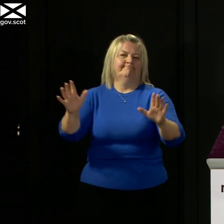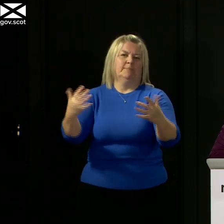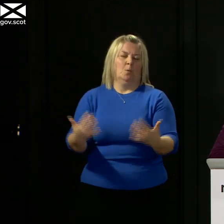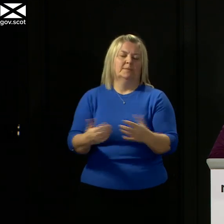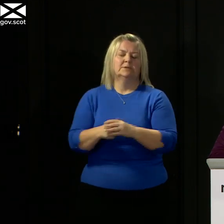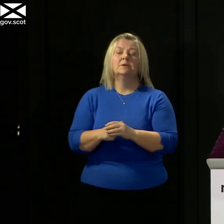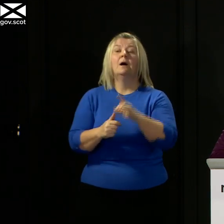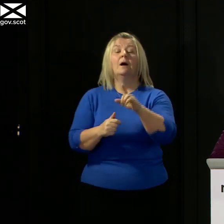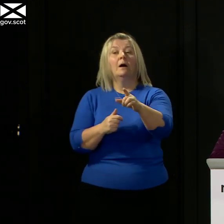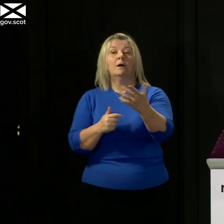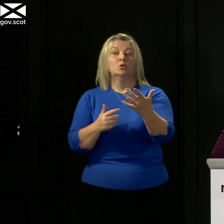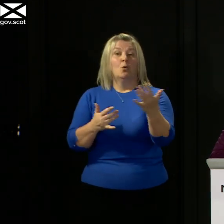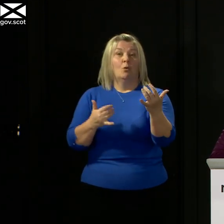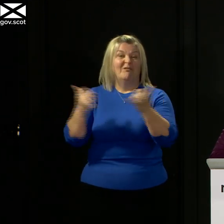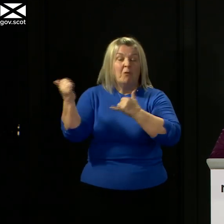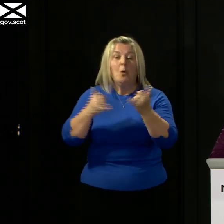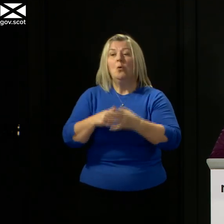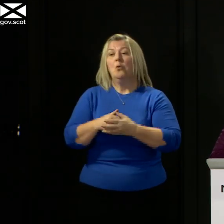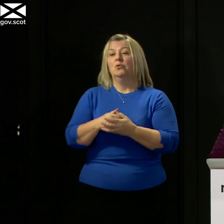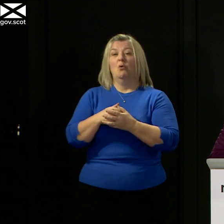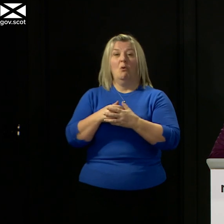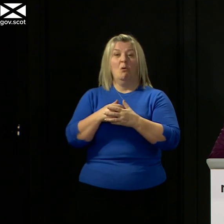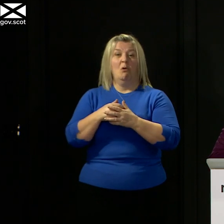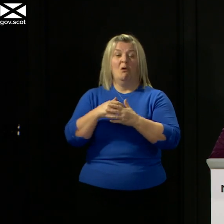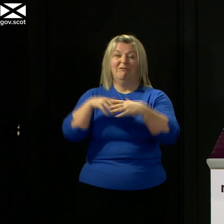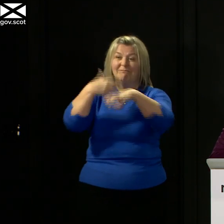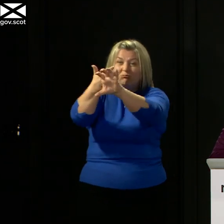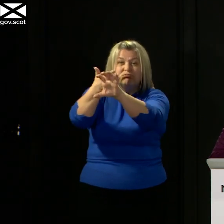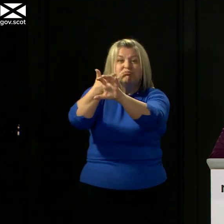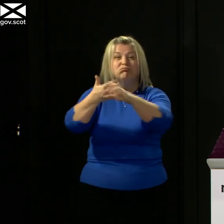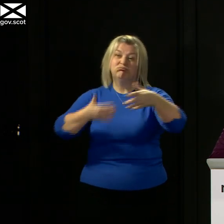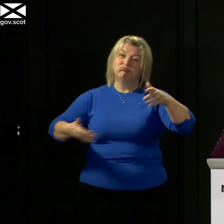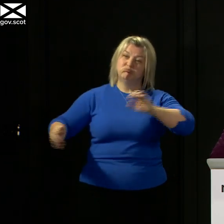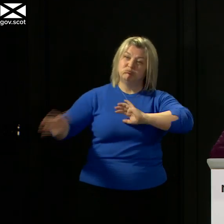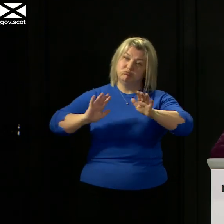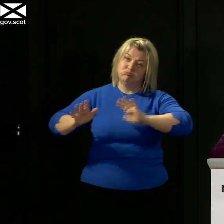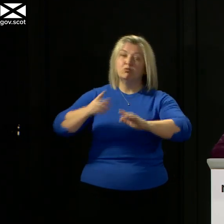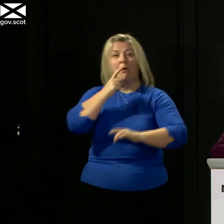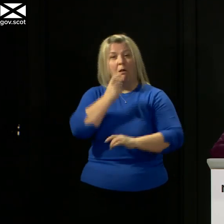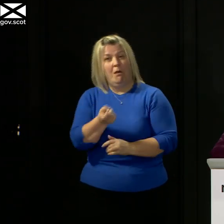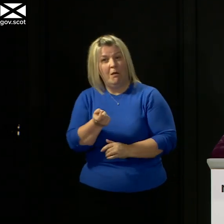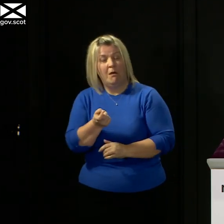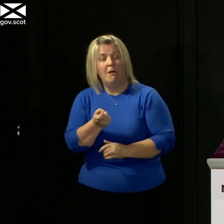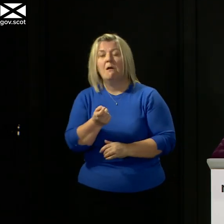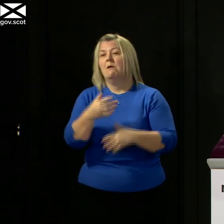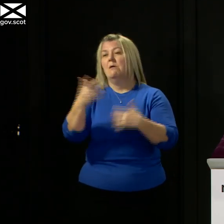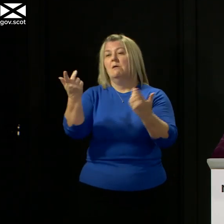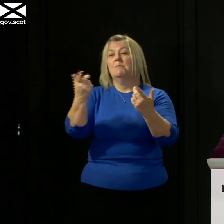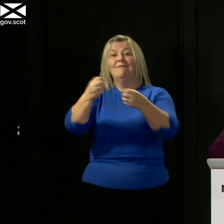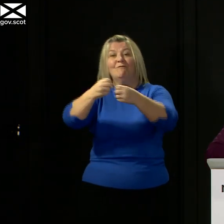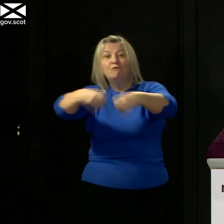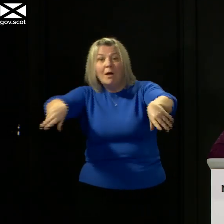unpaid carers for example who are at home anybody who presents to frontline services whether that's the police the ambulance service the NHS where it is